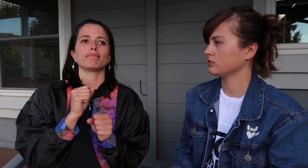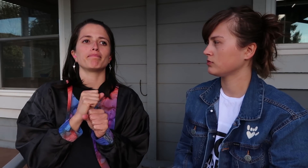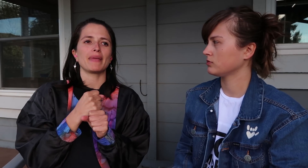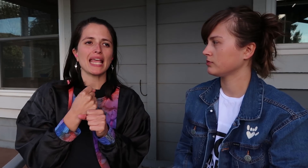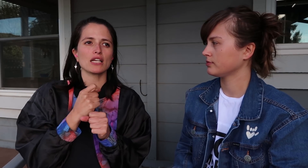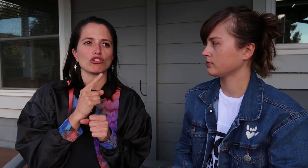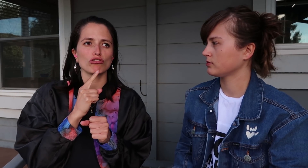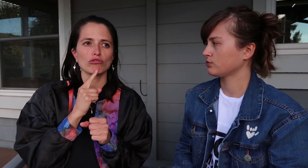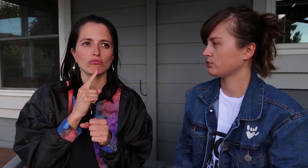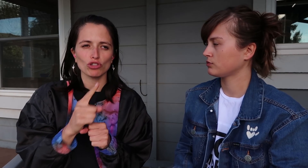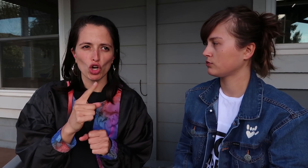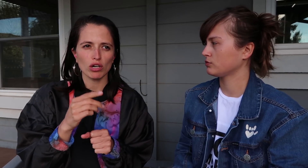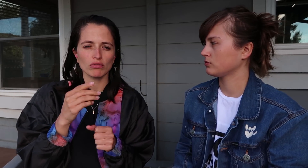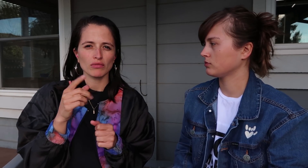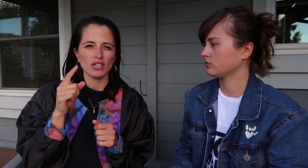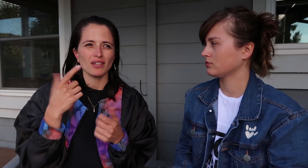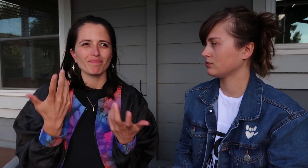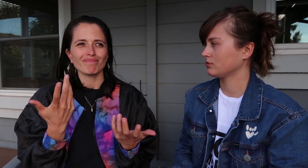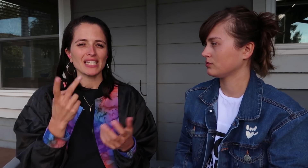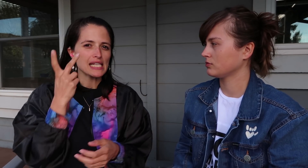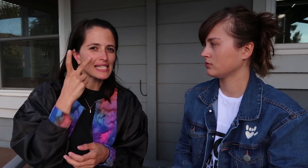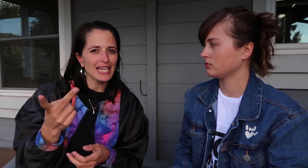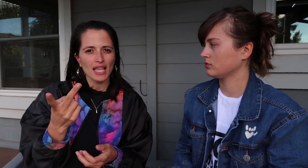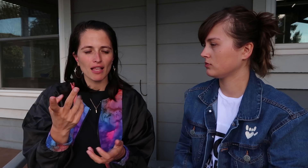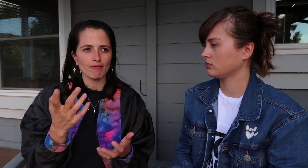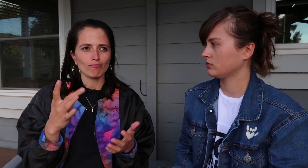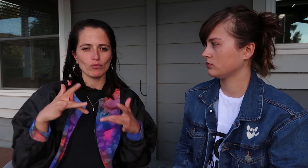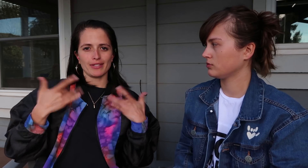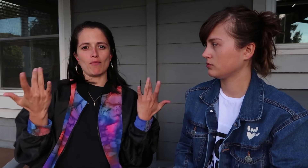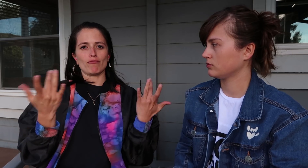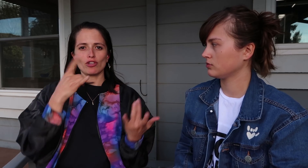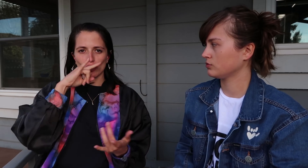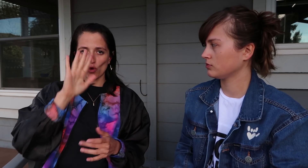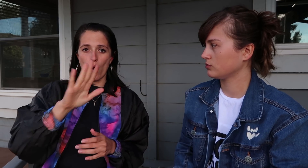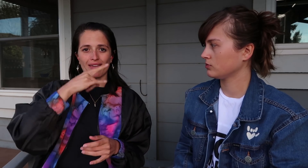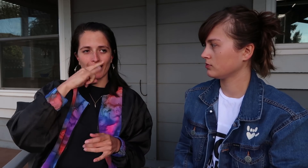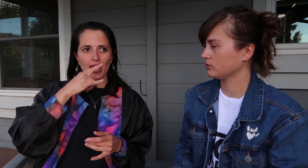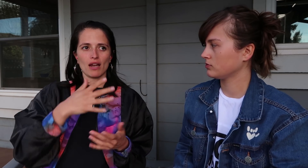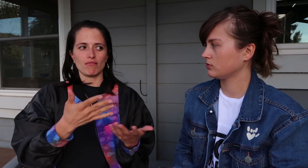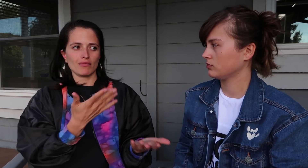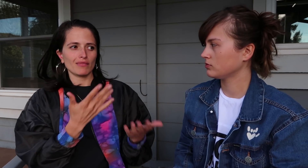make sure to check in every now and then, and see what's up with your kid.